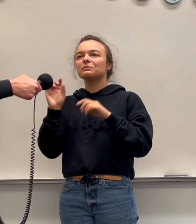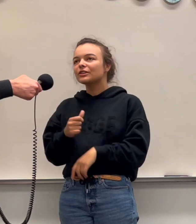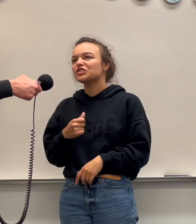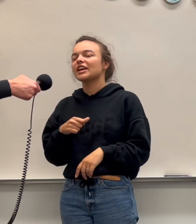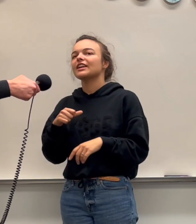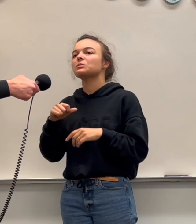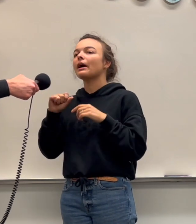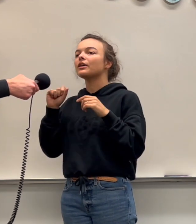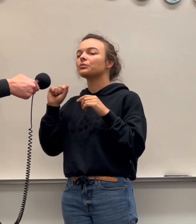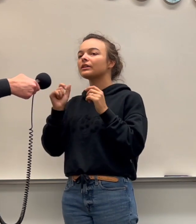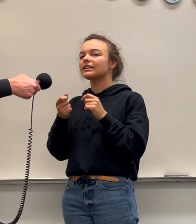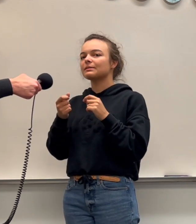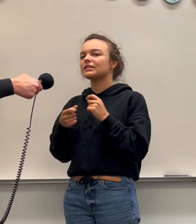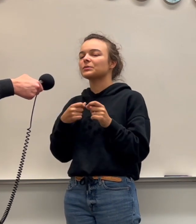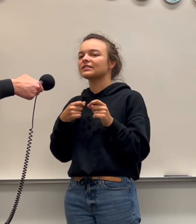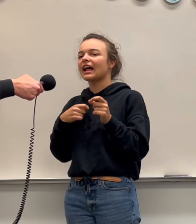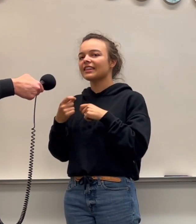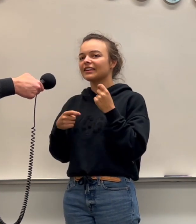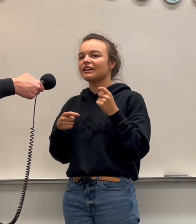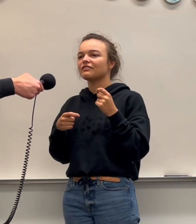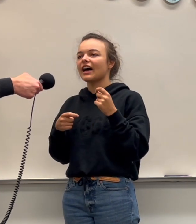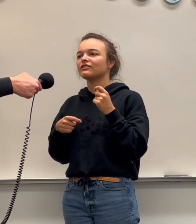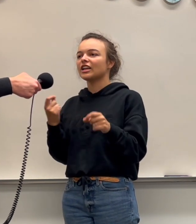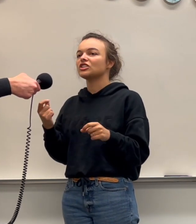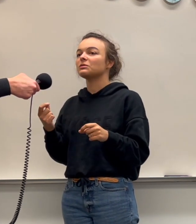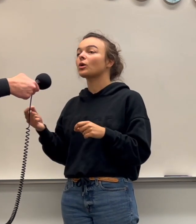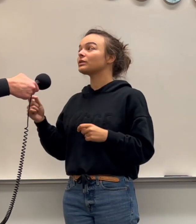um computers changed but really some of the words that I think of that have changed even more